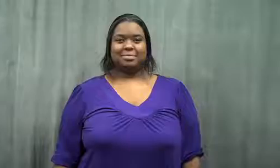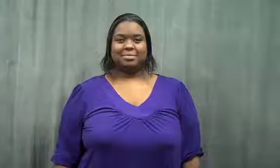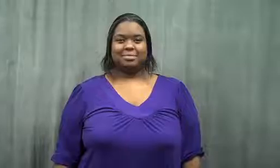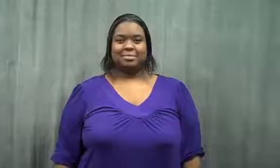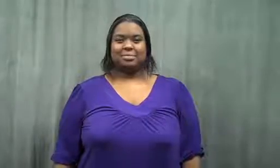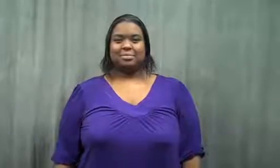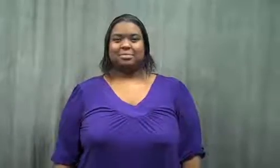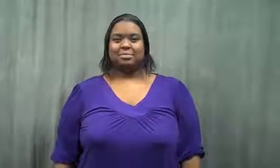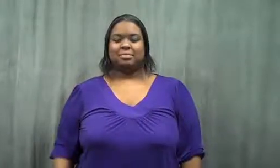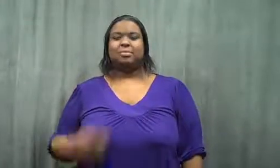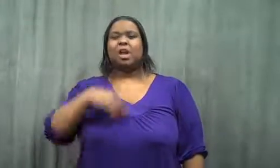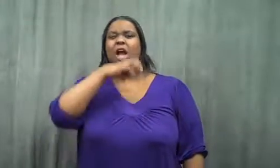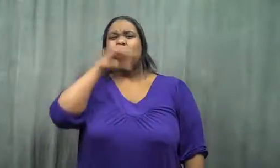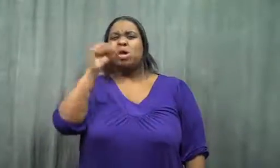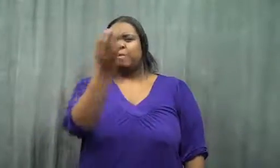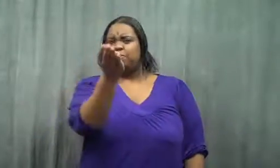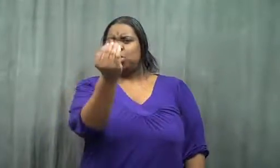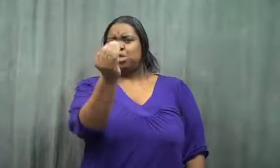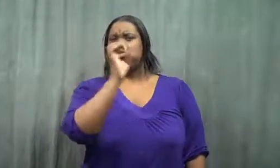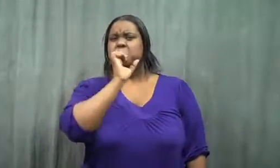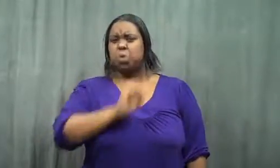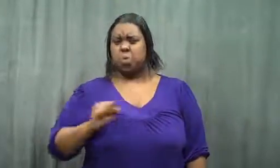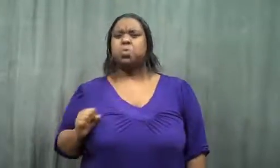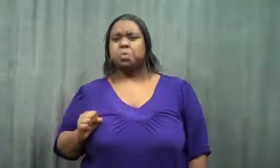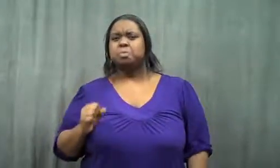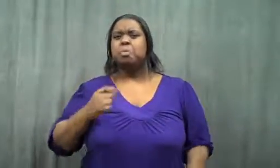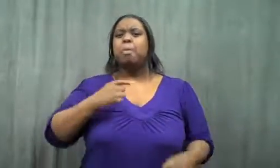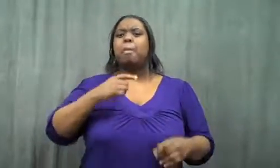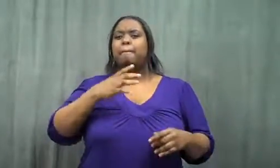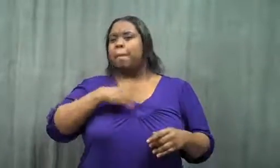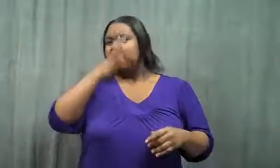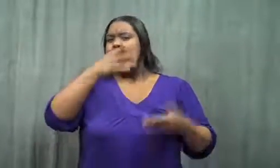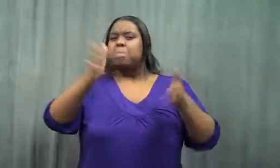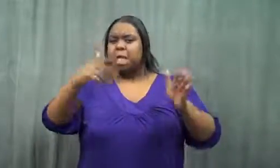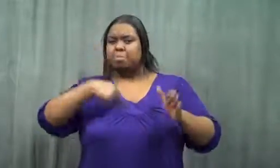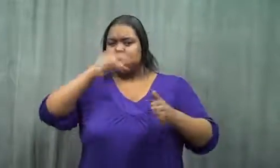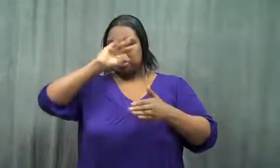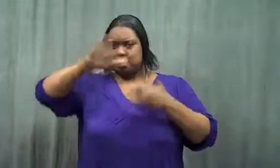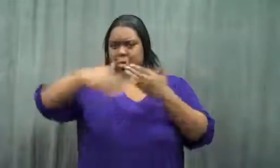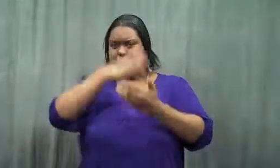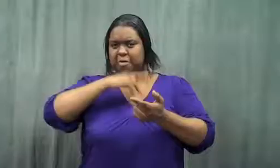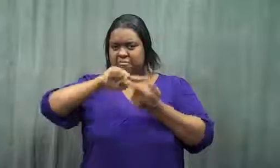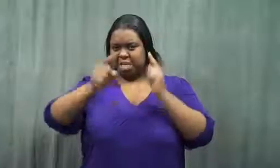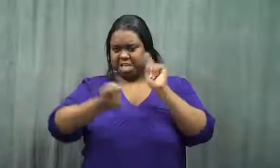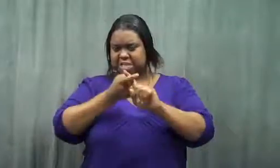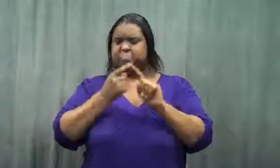I was 14, and my mother let me spend the night with a friend.